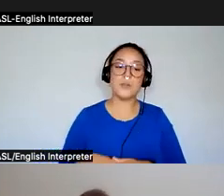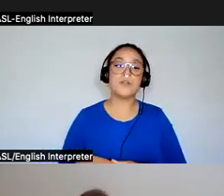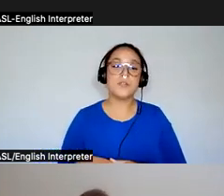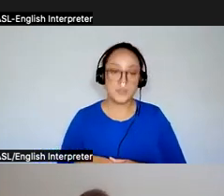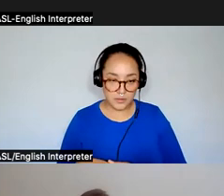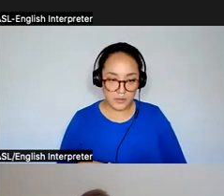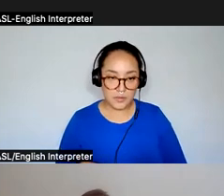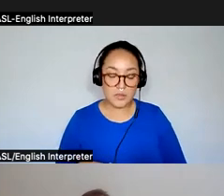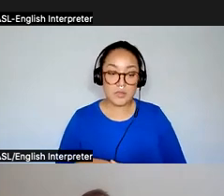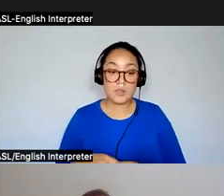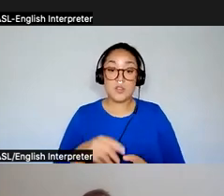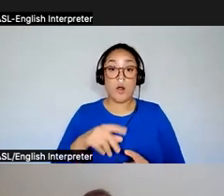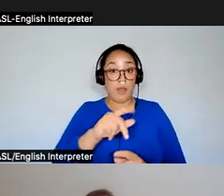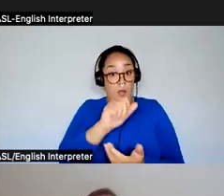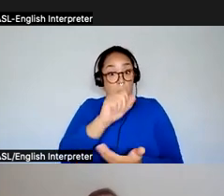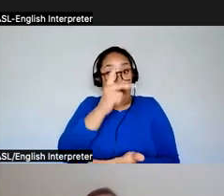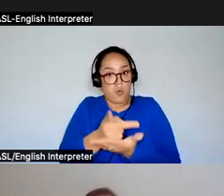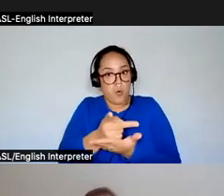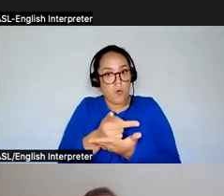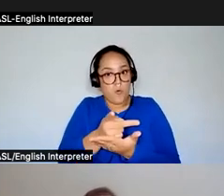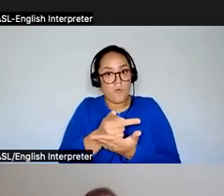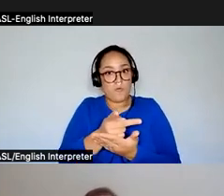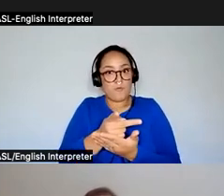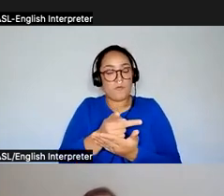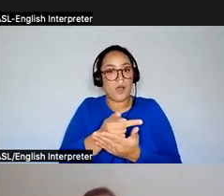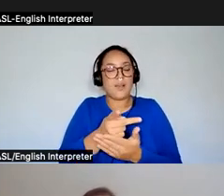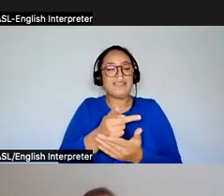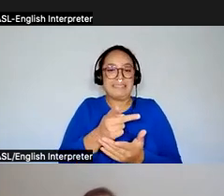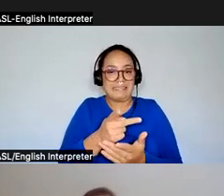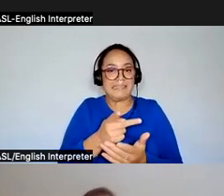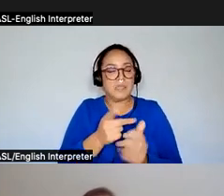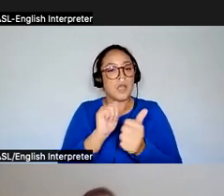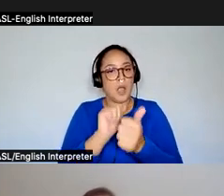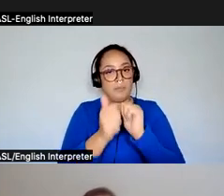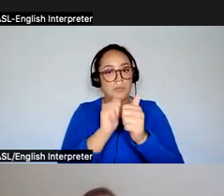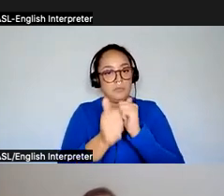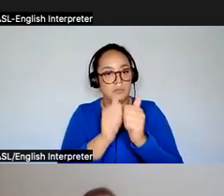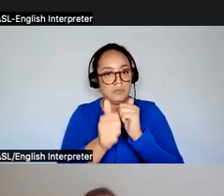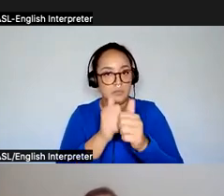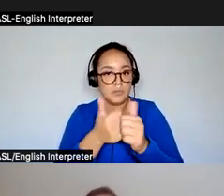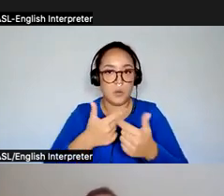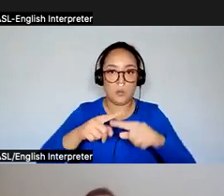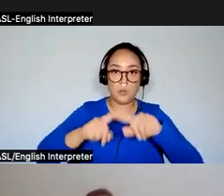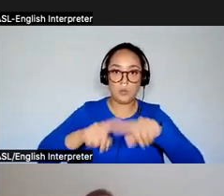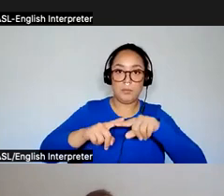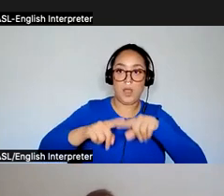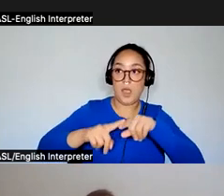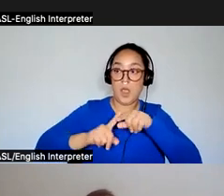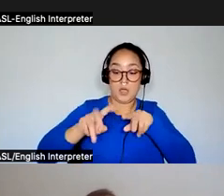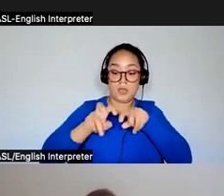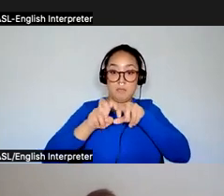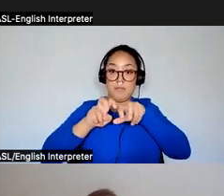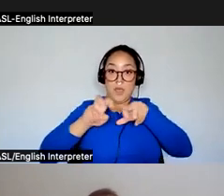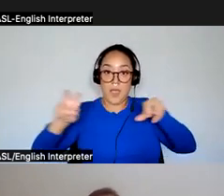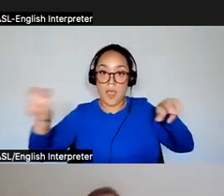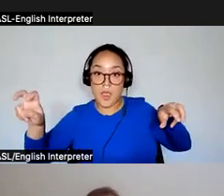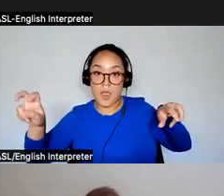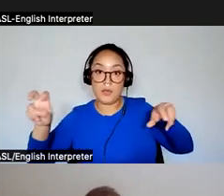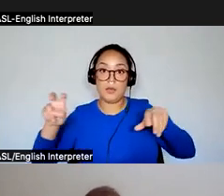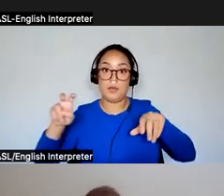basis, according to availability by a multidisciplinary grant review panel.